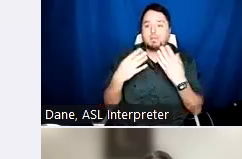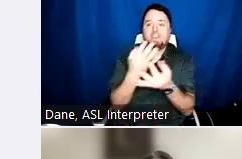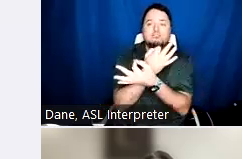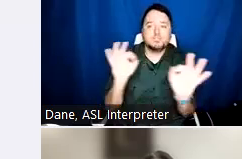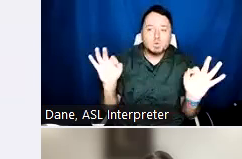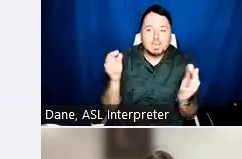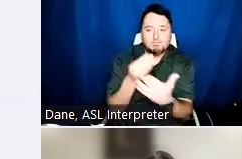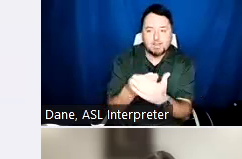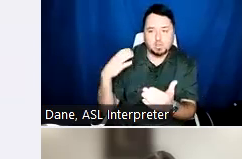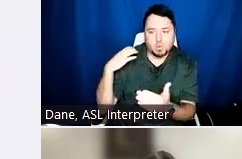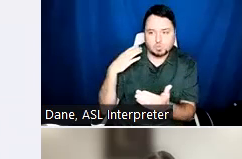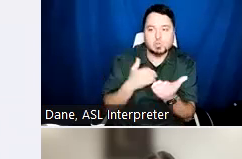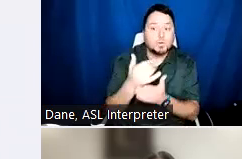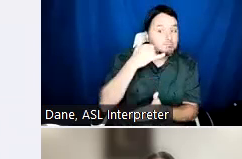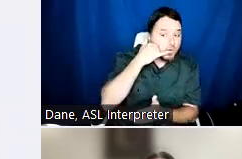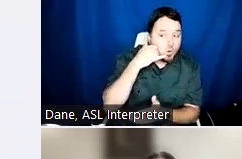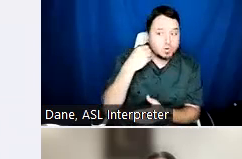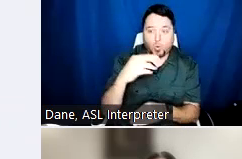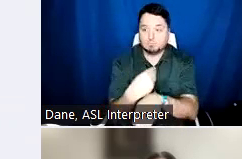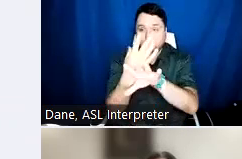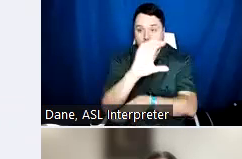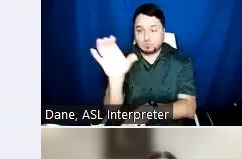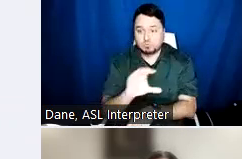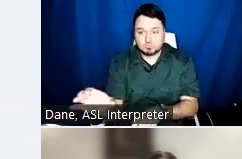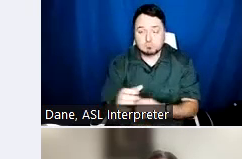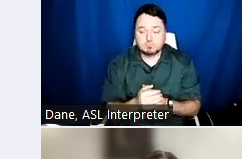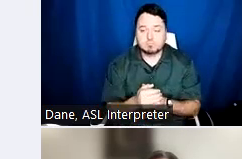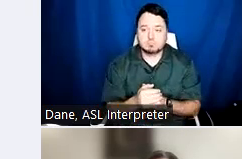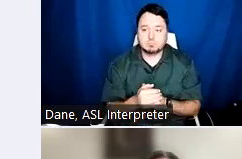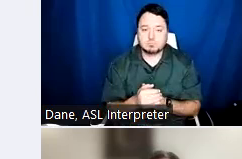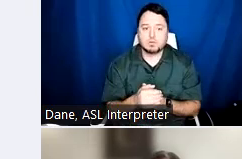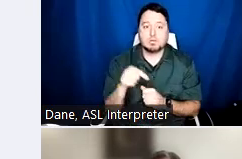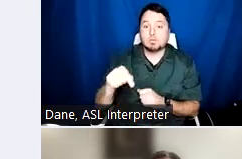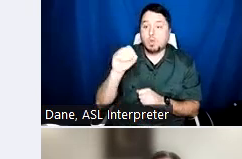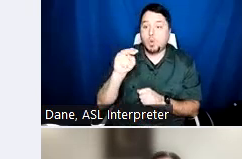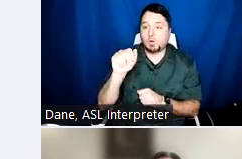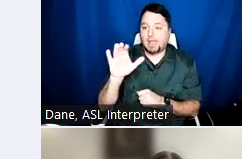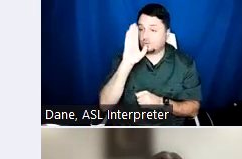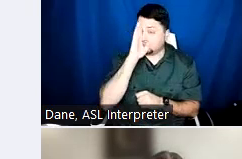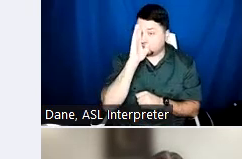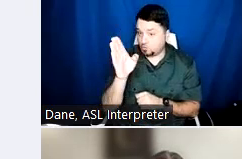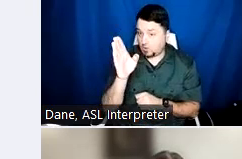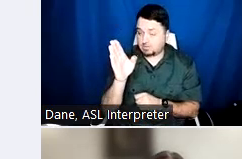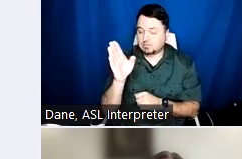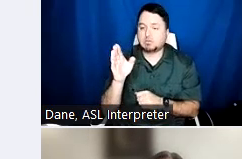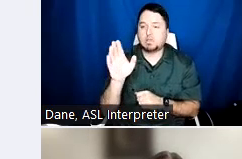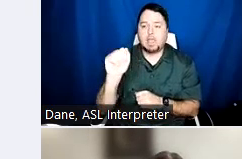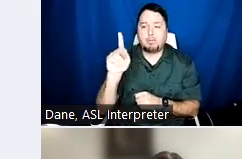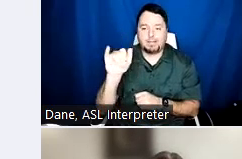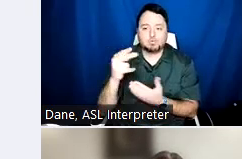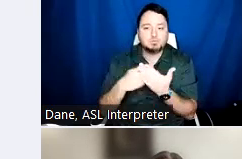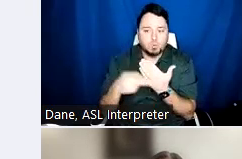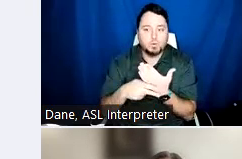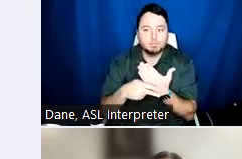by phone or teleconference. ONAC is directly administrating programs so we seed fund children's